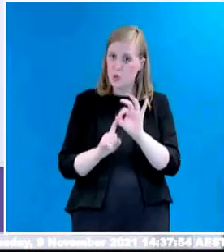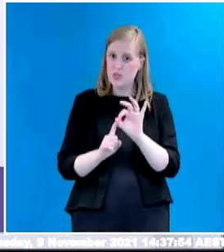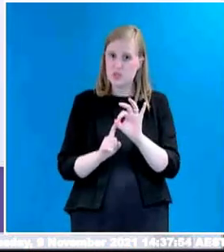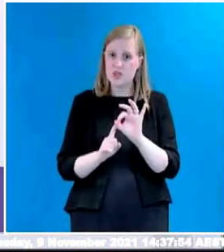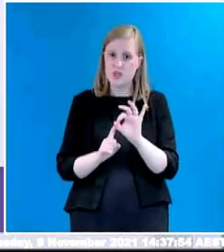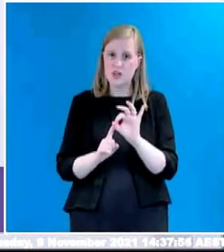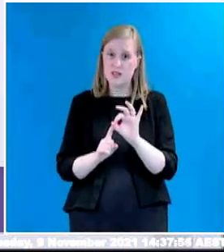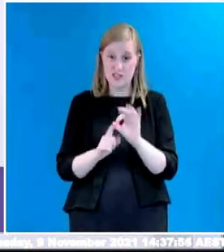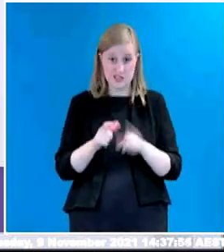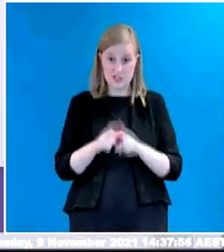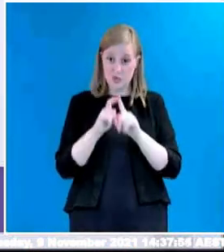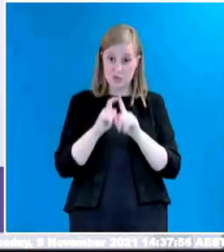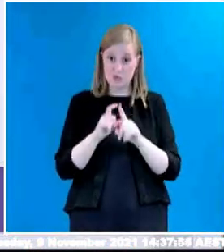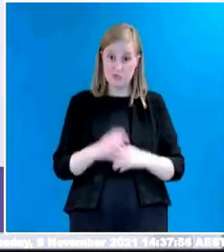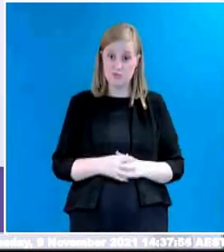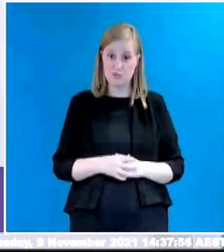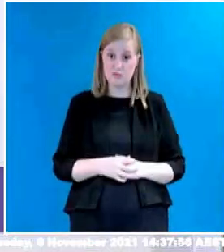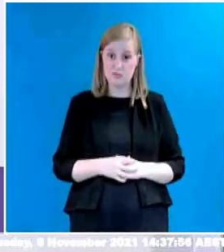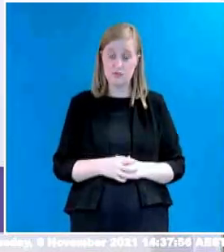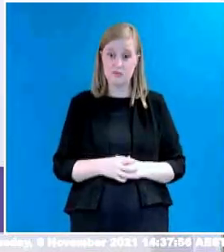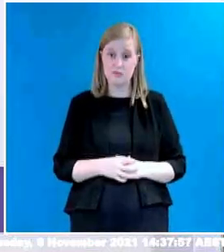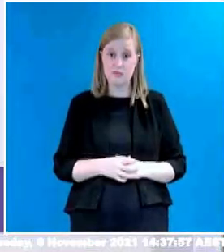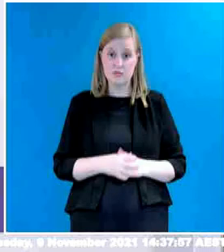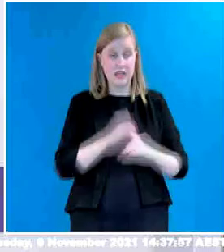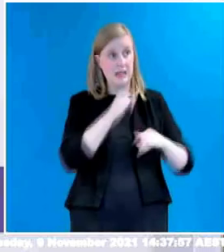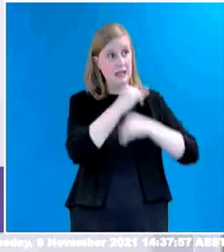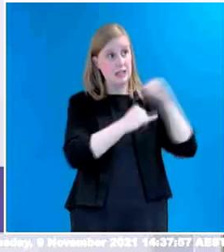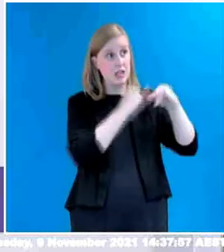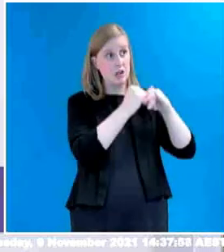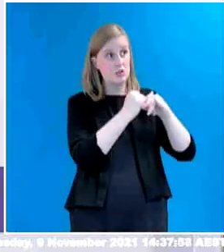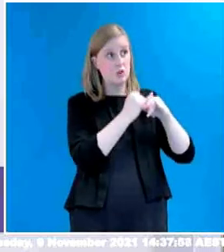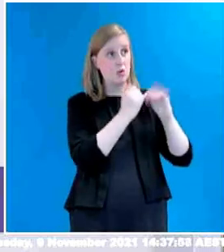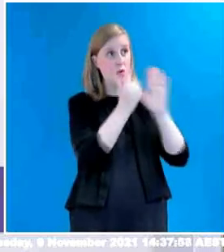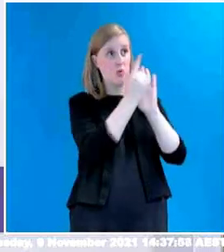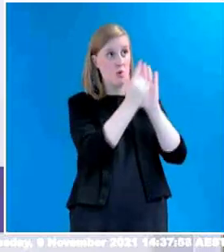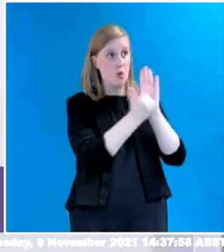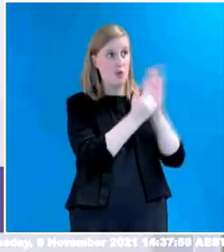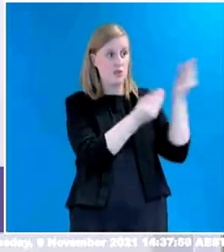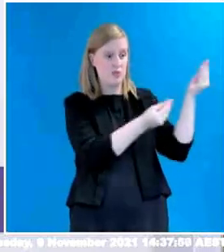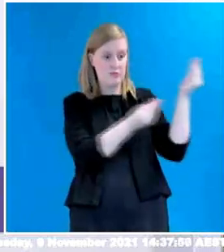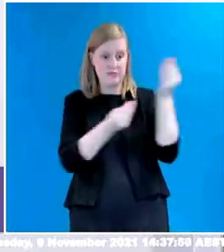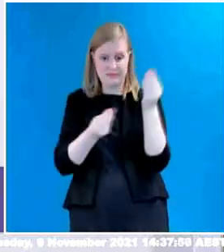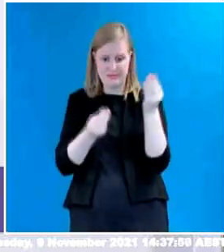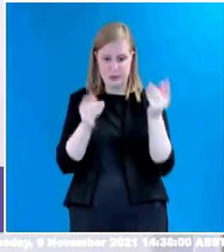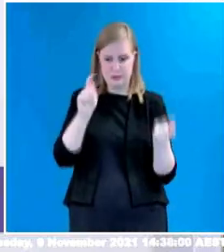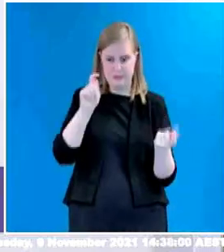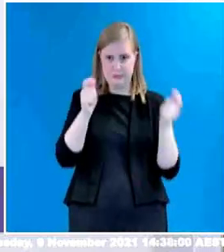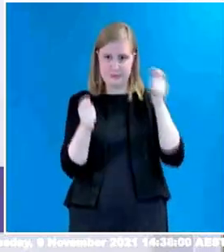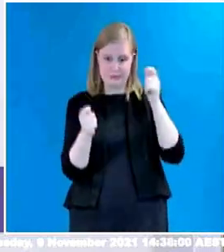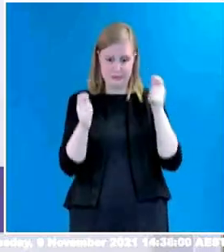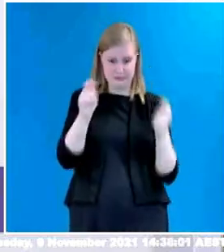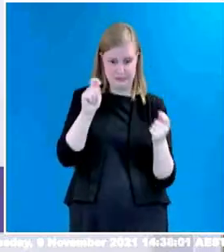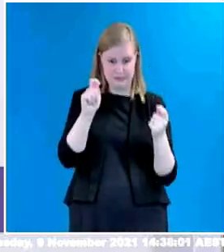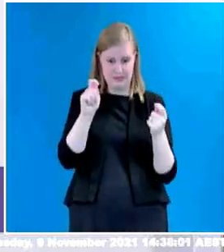task to take the international law and find the best way of taking those